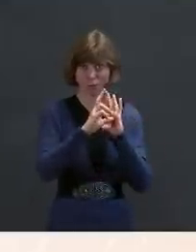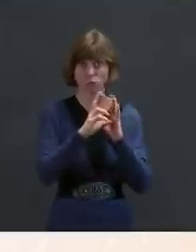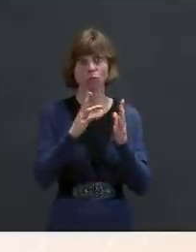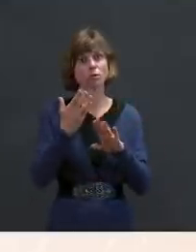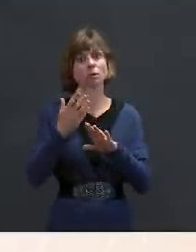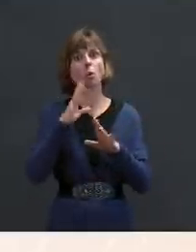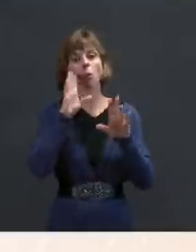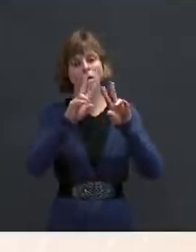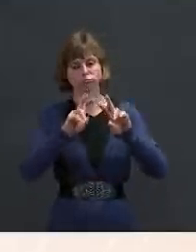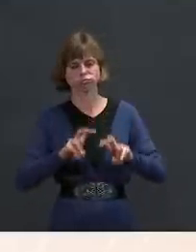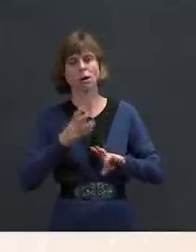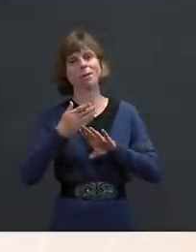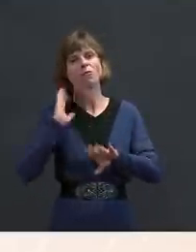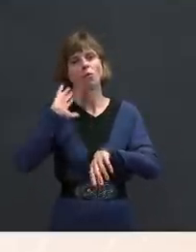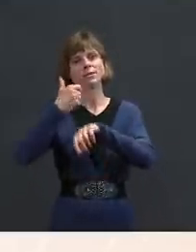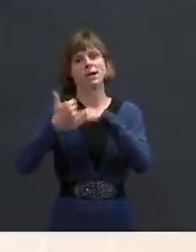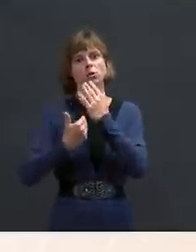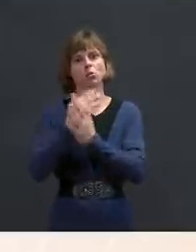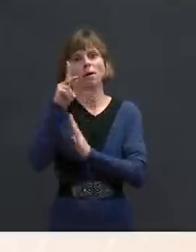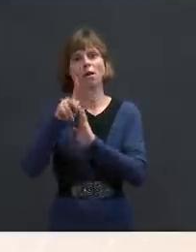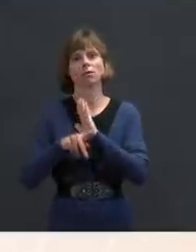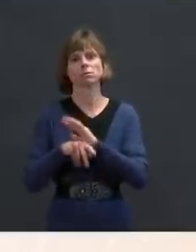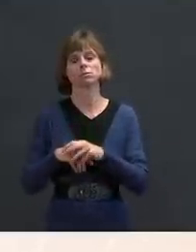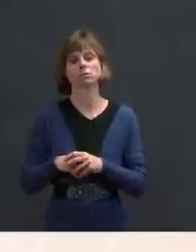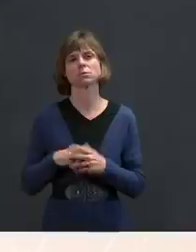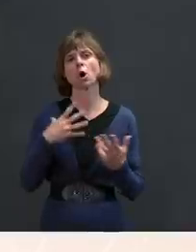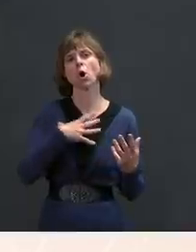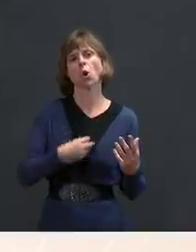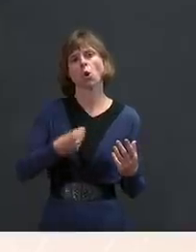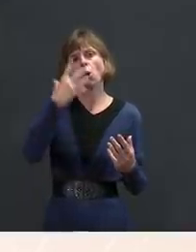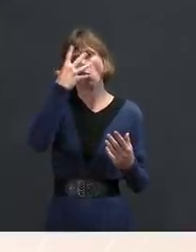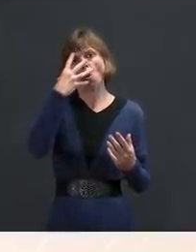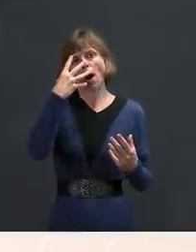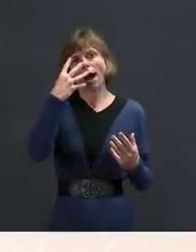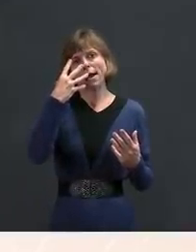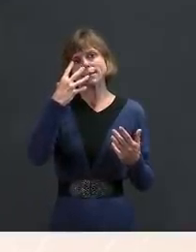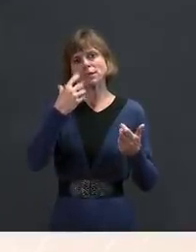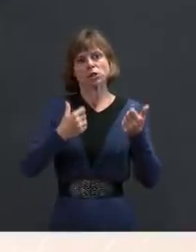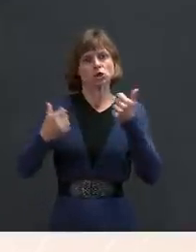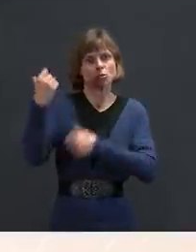The Press: Does he believe white supremacy is a threat to the national security and maybe farther --